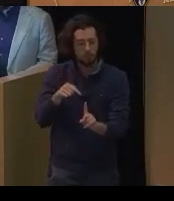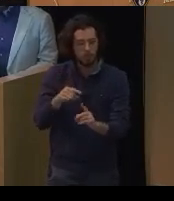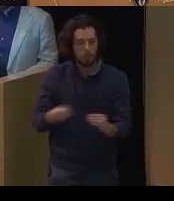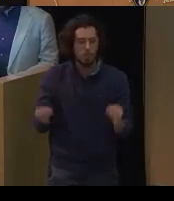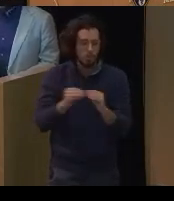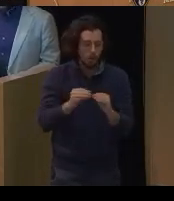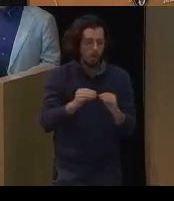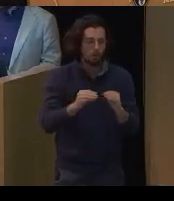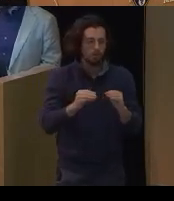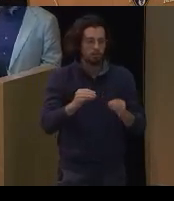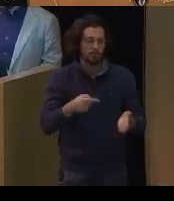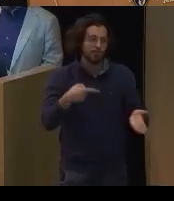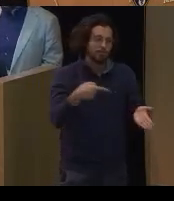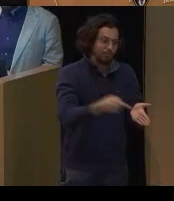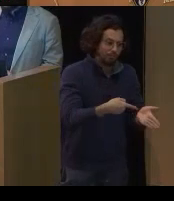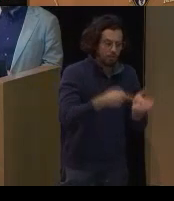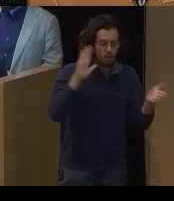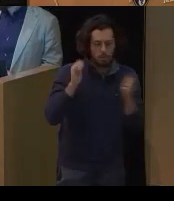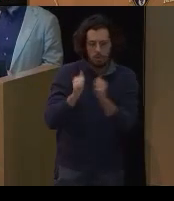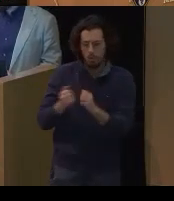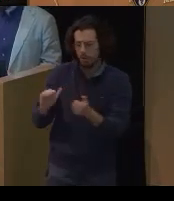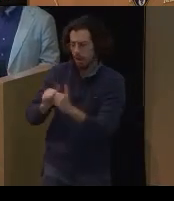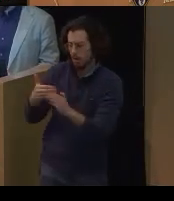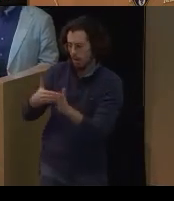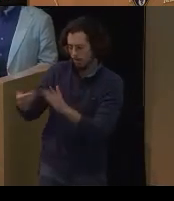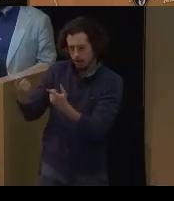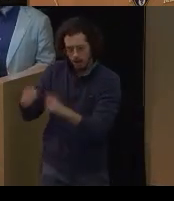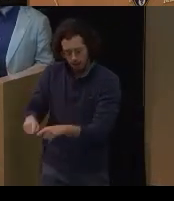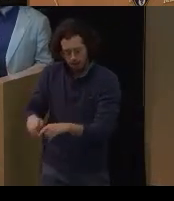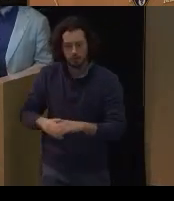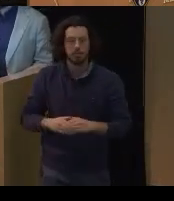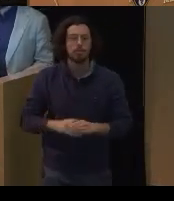small incidents folks with these disorders have or experience a large reduction in quality of life in